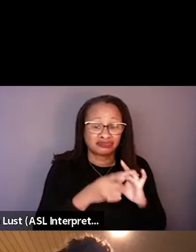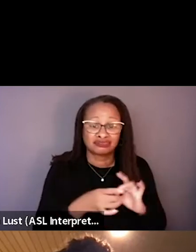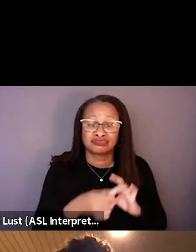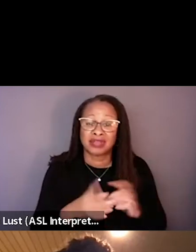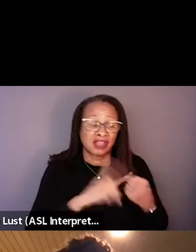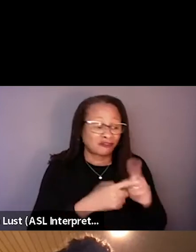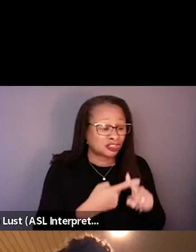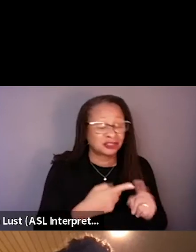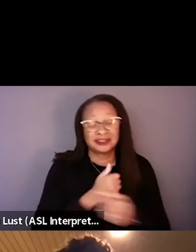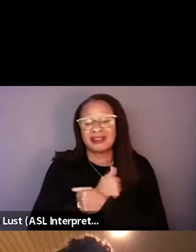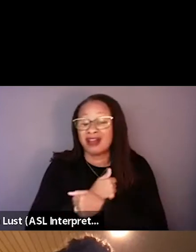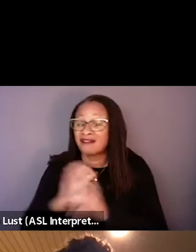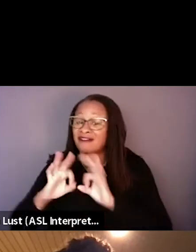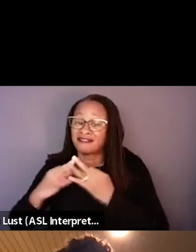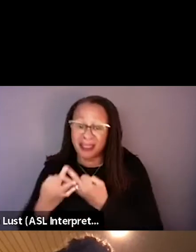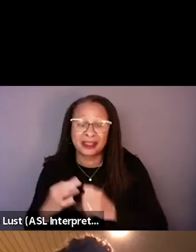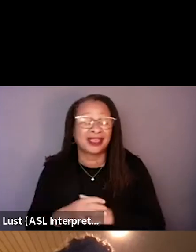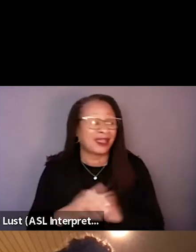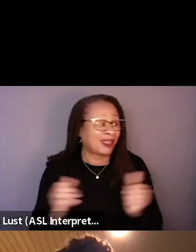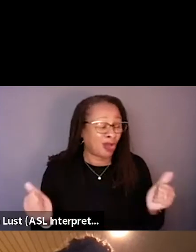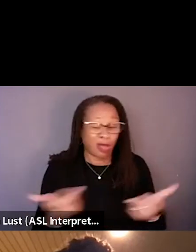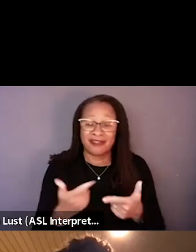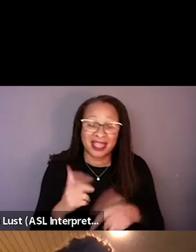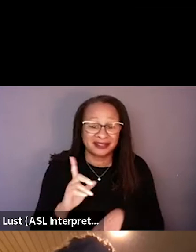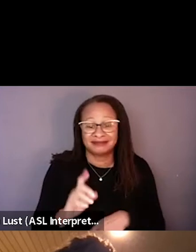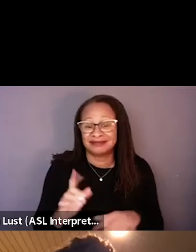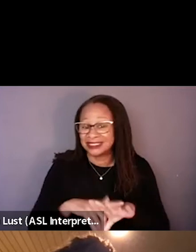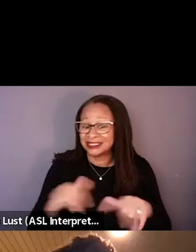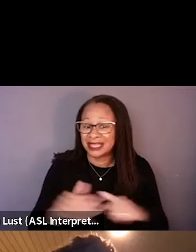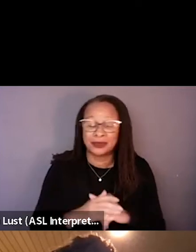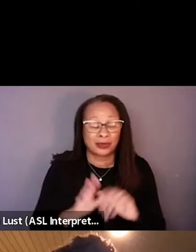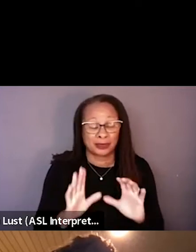the love and the family and everyone. So we were just being ourselves